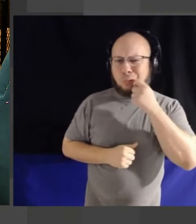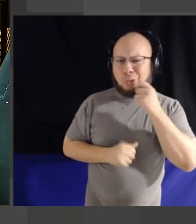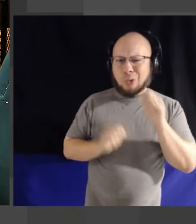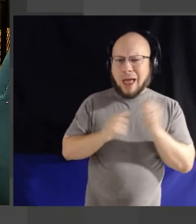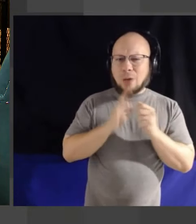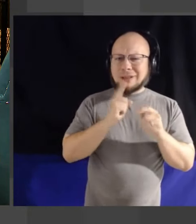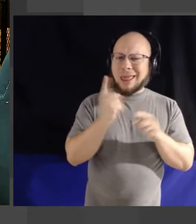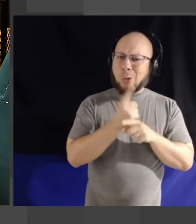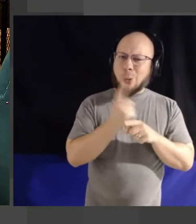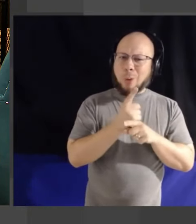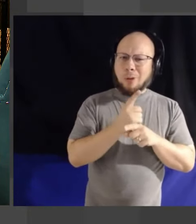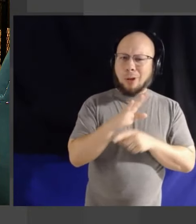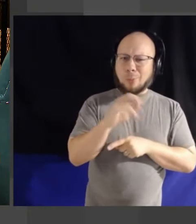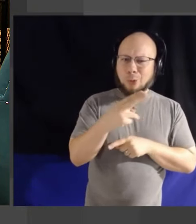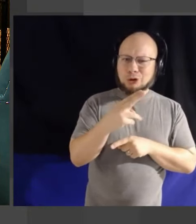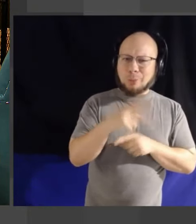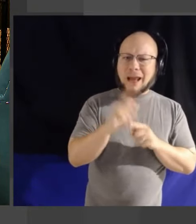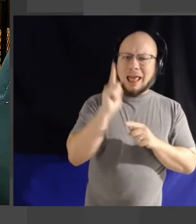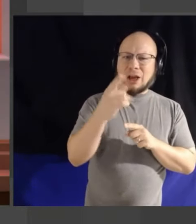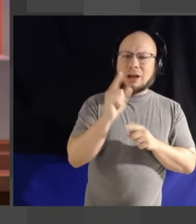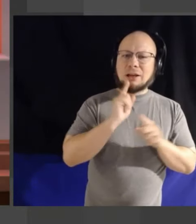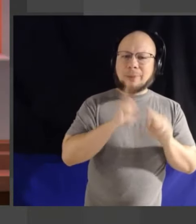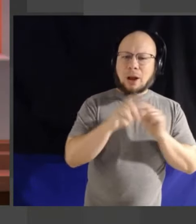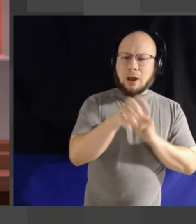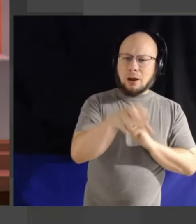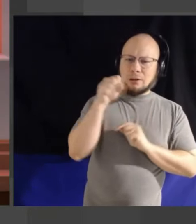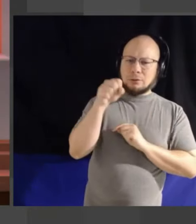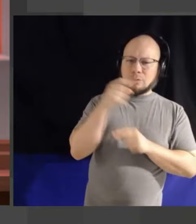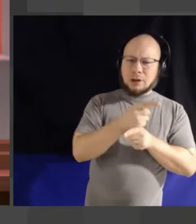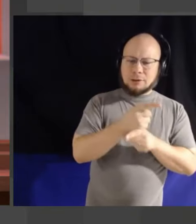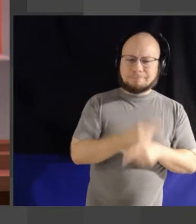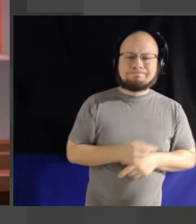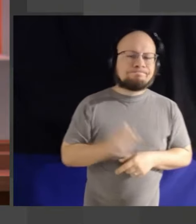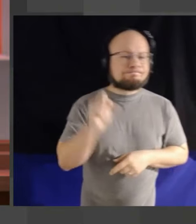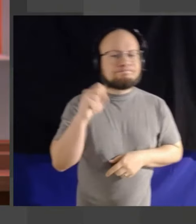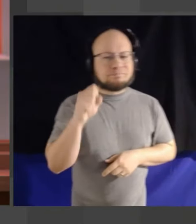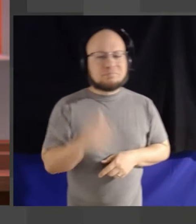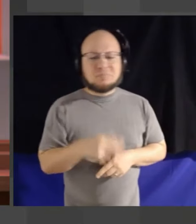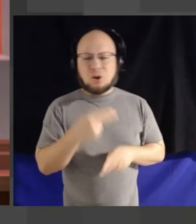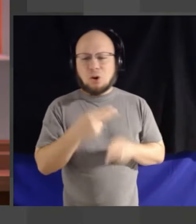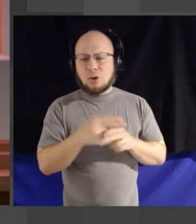I THOUGHT IT WAS COOL HOW YOU COULD INTERACT WITH THEM LIKE A NORMAL BERRY BUSH BUT THEN GET THE TOMATO.